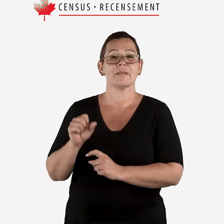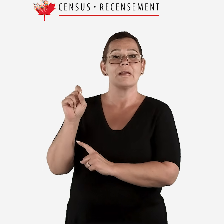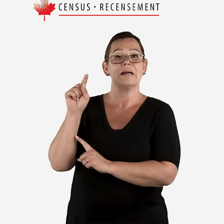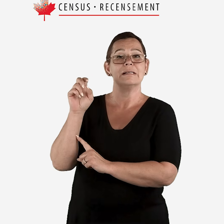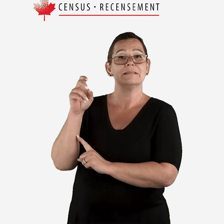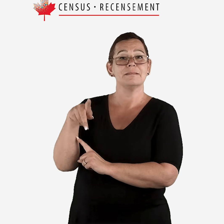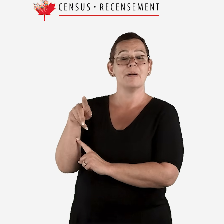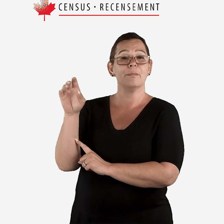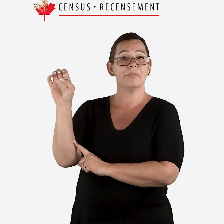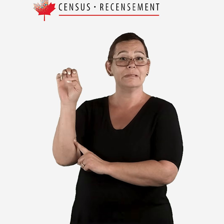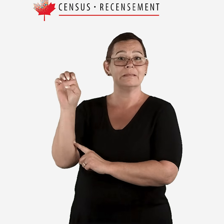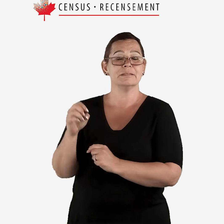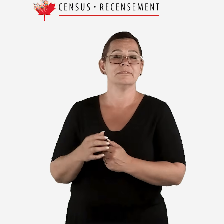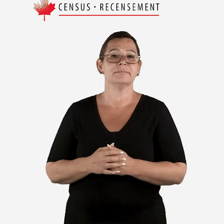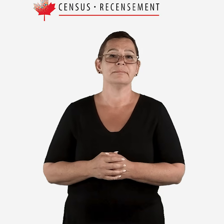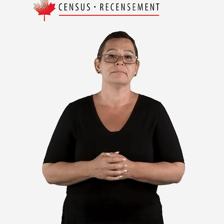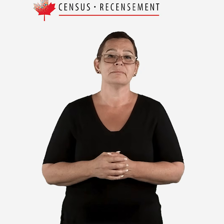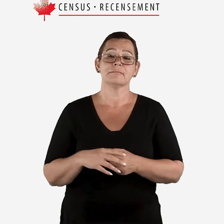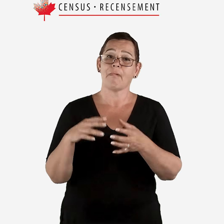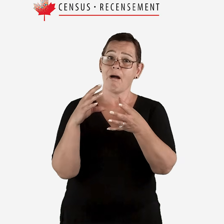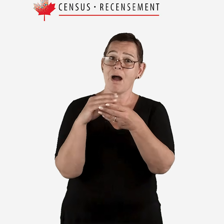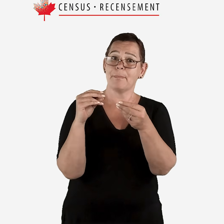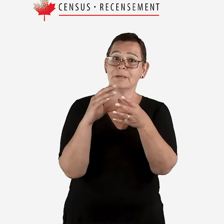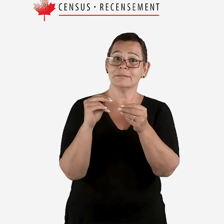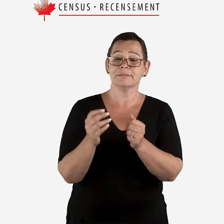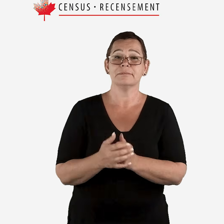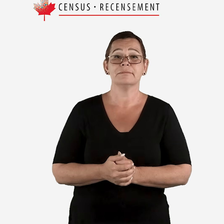Step E Comments